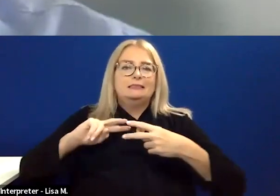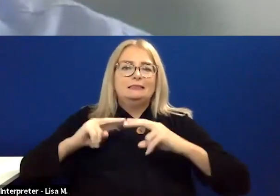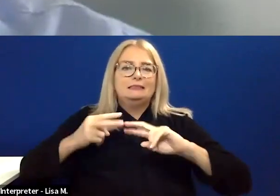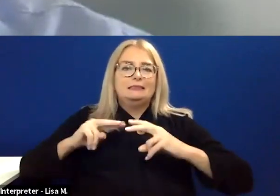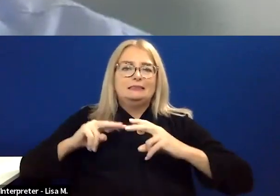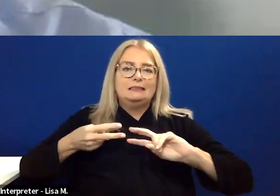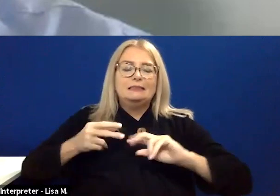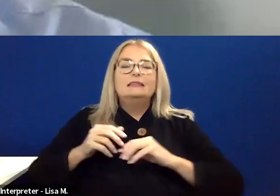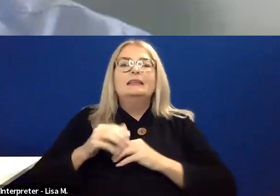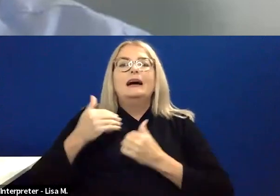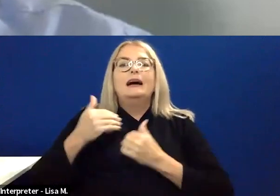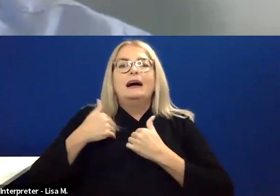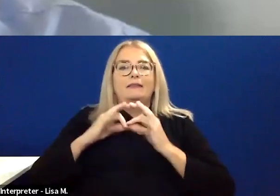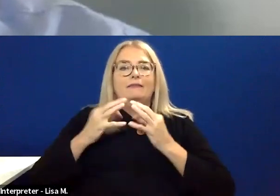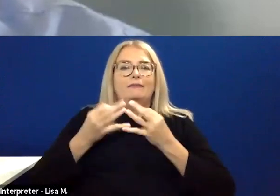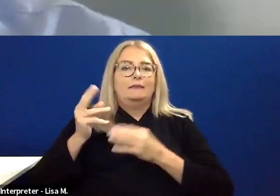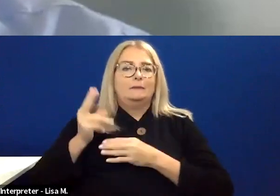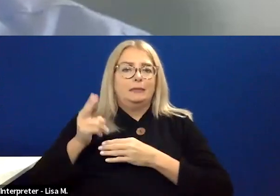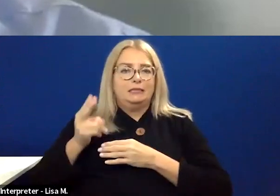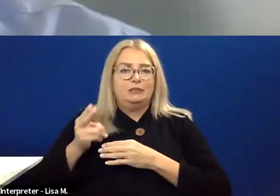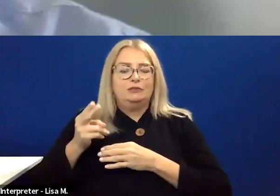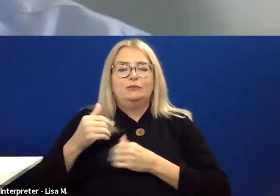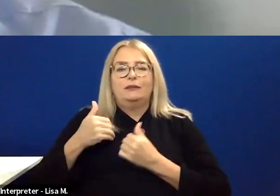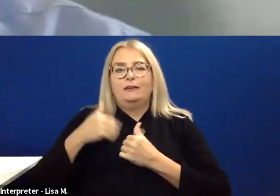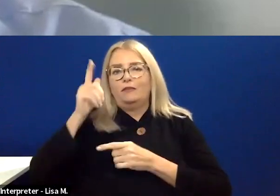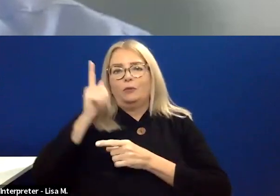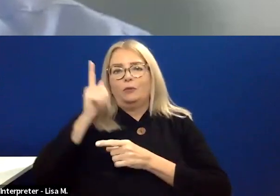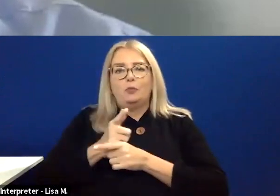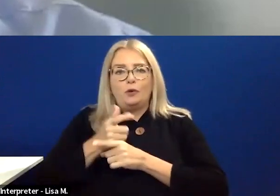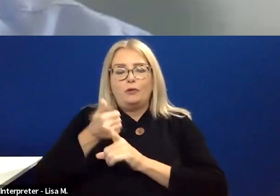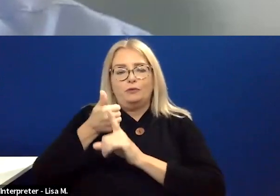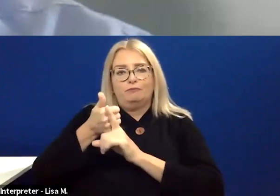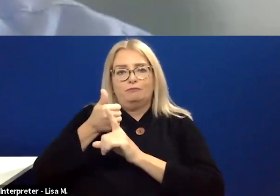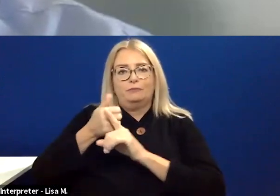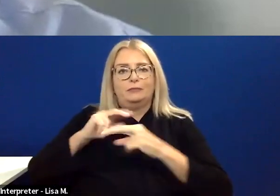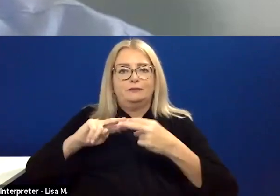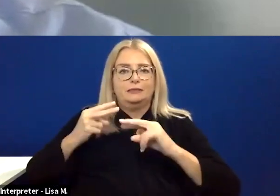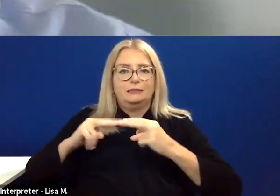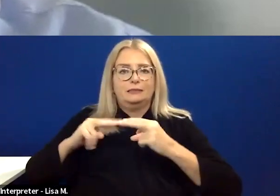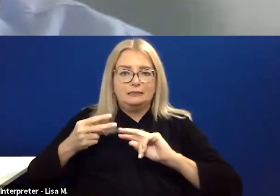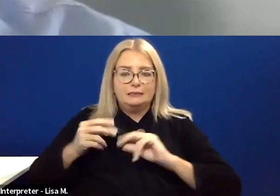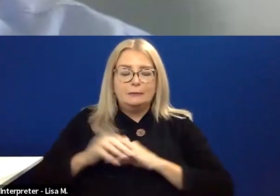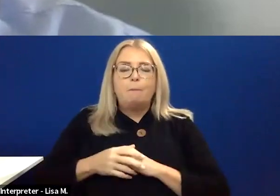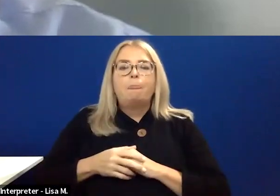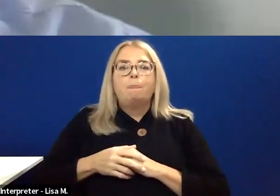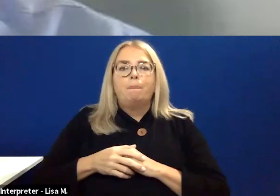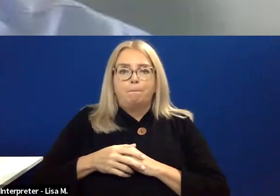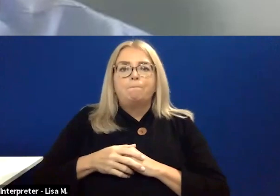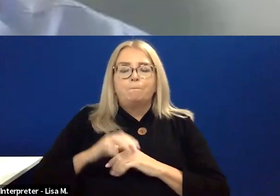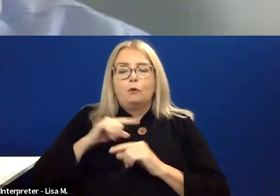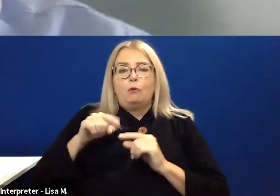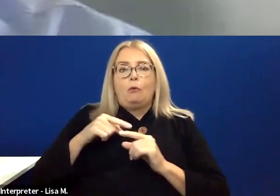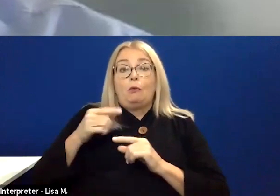of Dyslexia I have a brother who who's dyslexic when I was in the early school grades I had quite